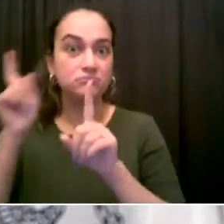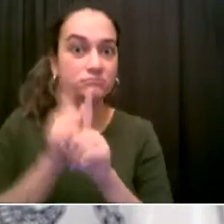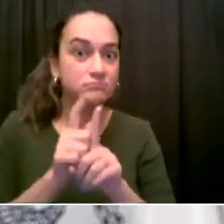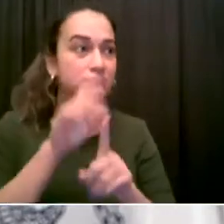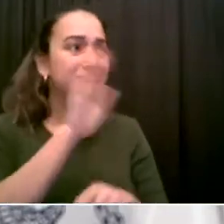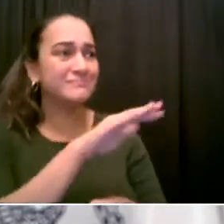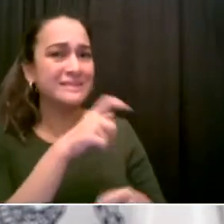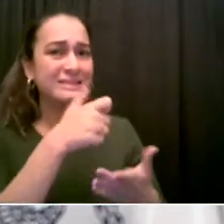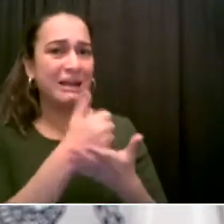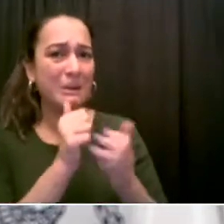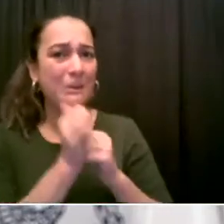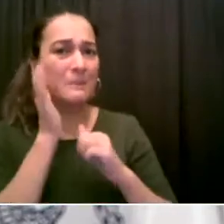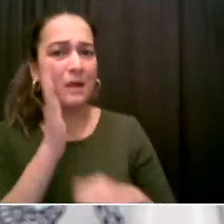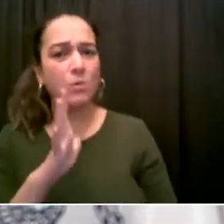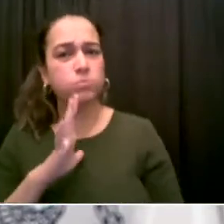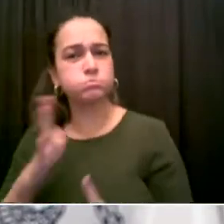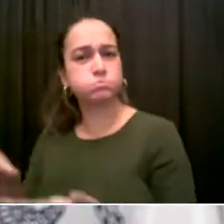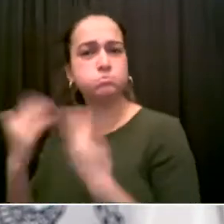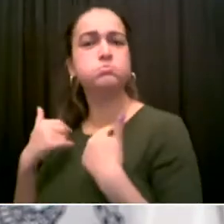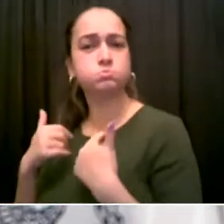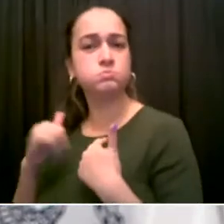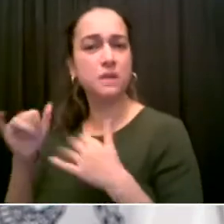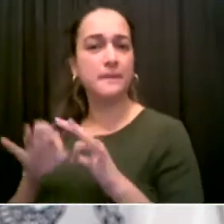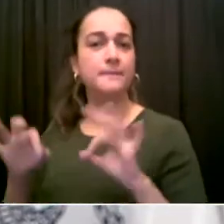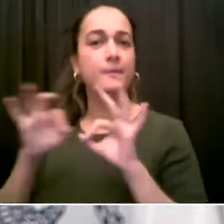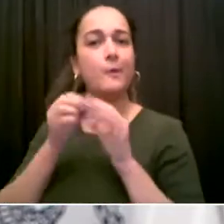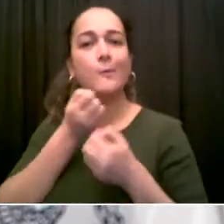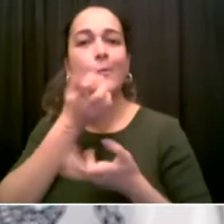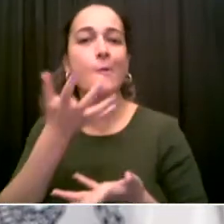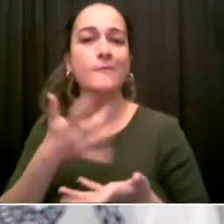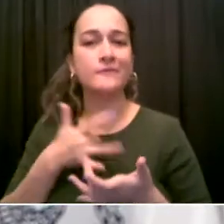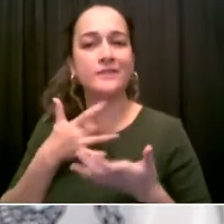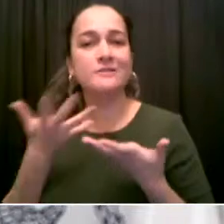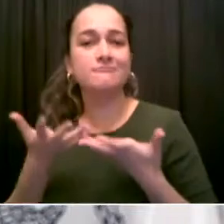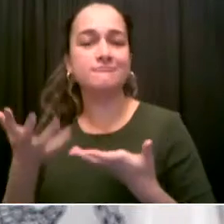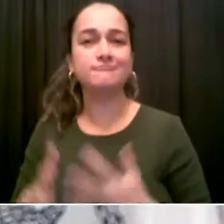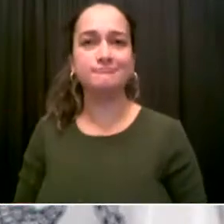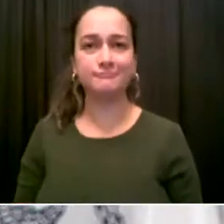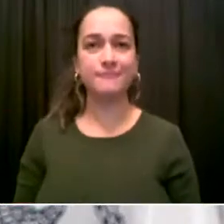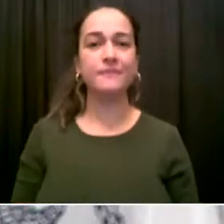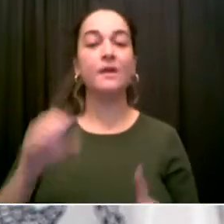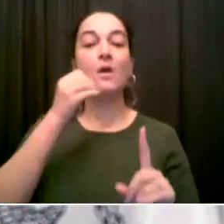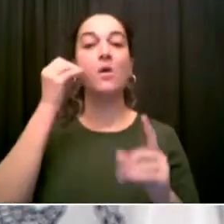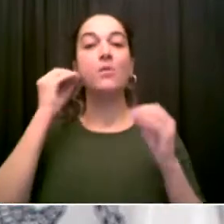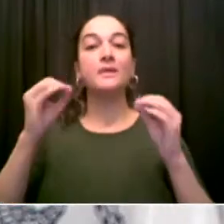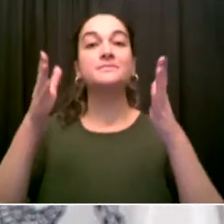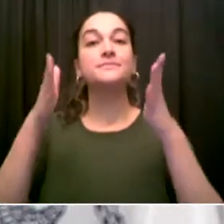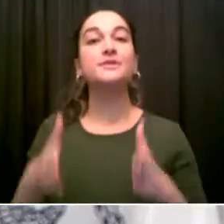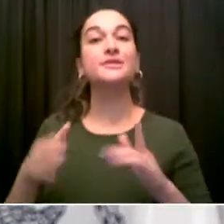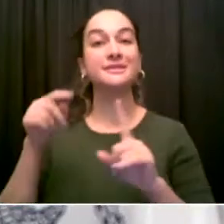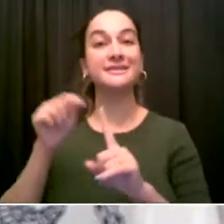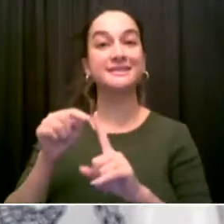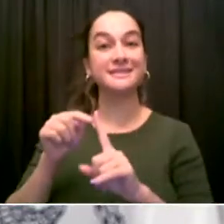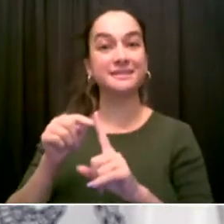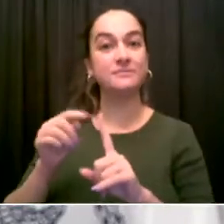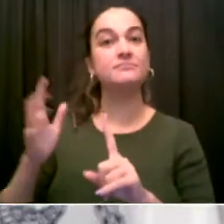EVERYONE WHO WAS HOMELESS WAS ON A SAD JOURNEY